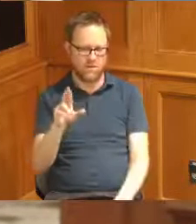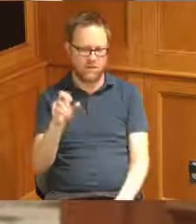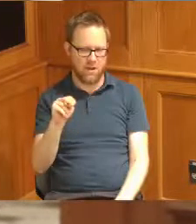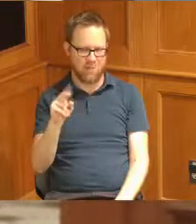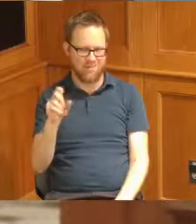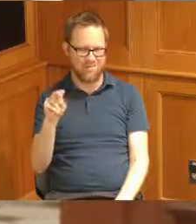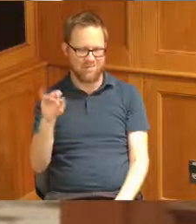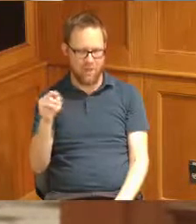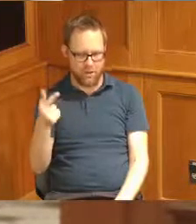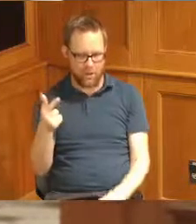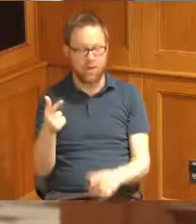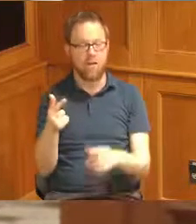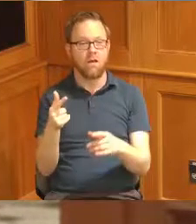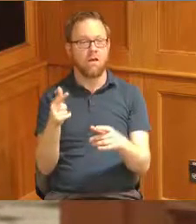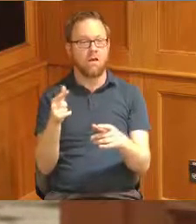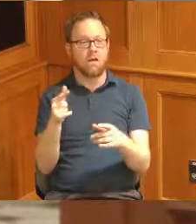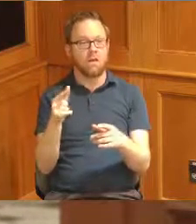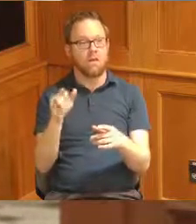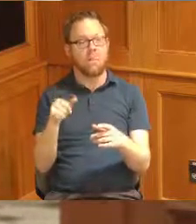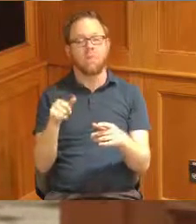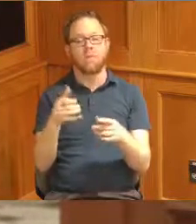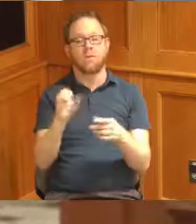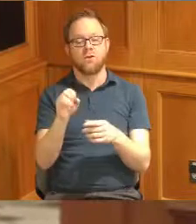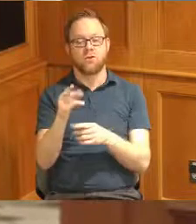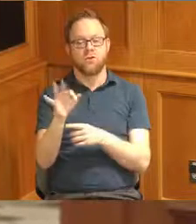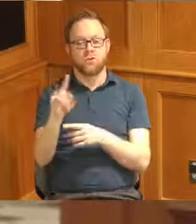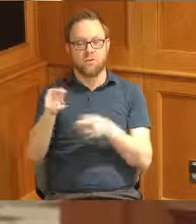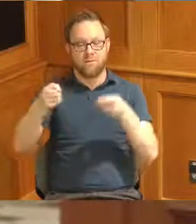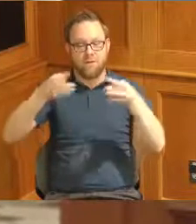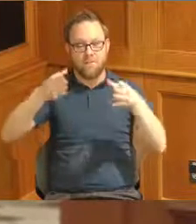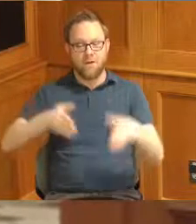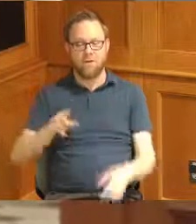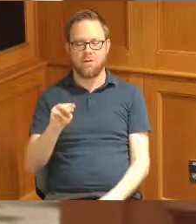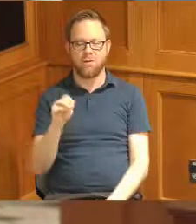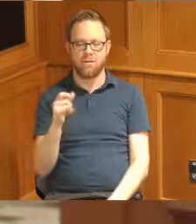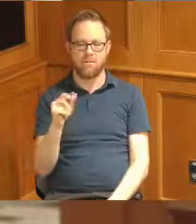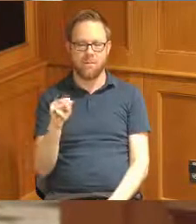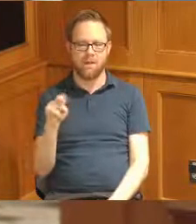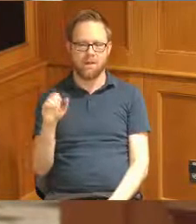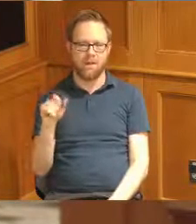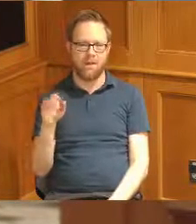the the overall shift Commander for the day shift is Megan Alfani and and again when she found out